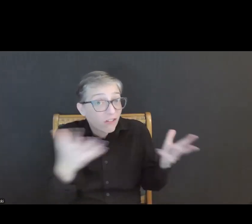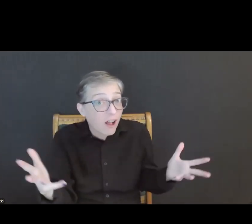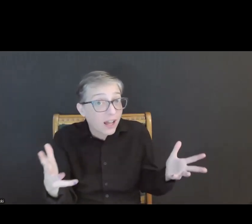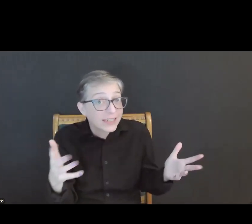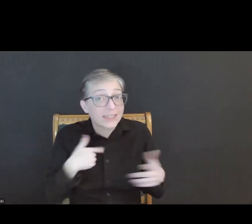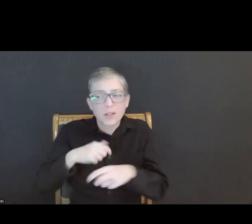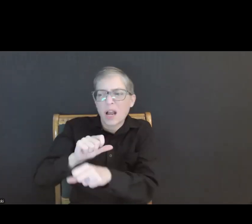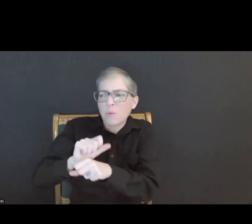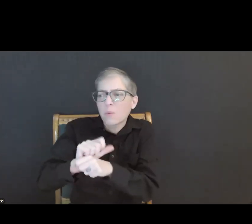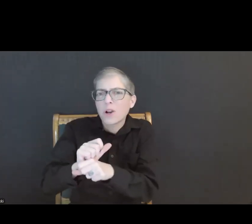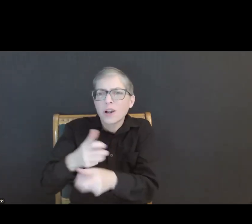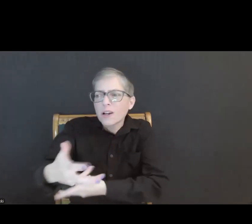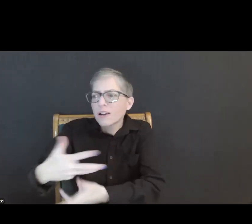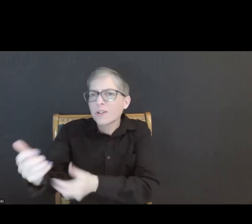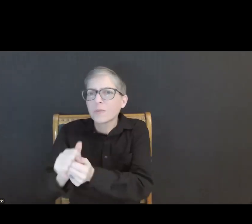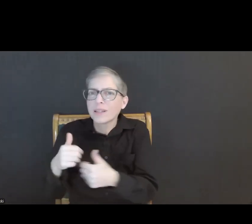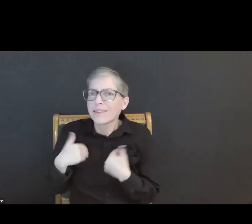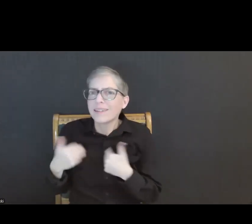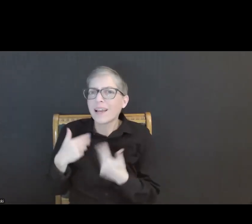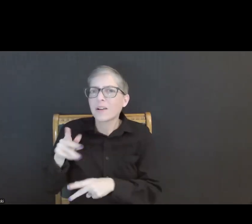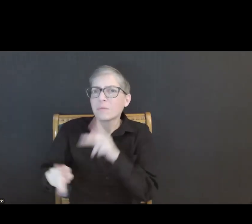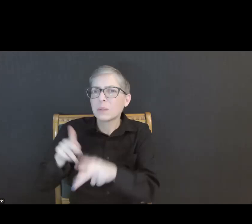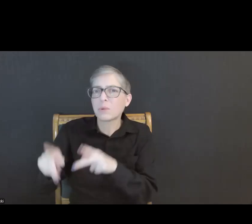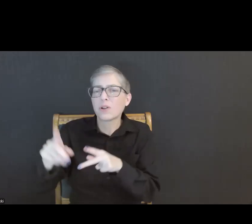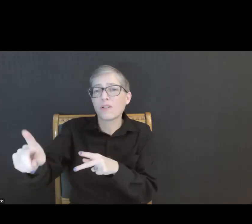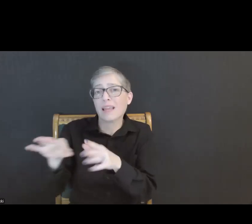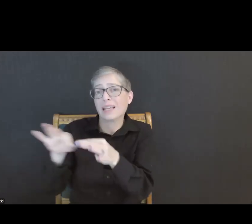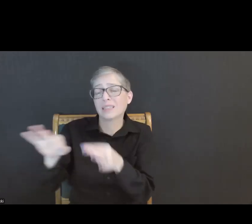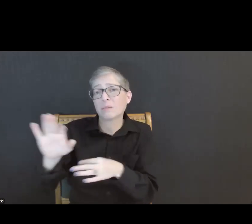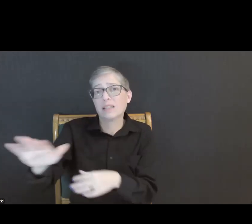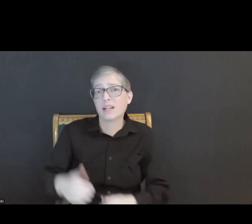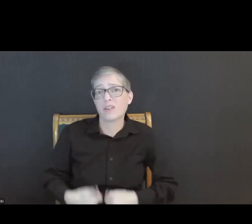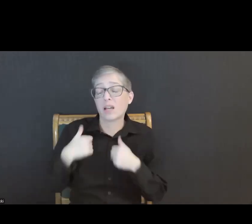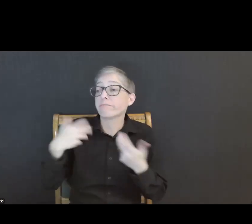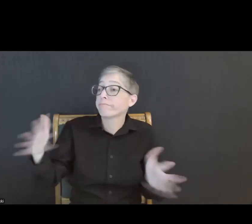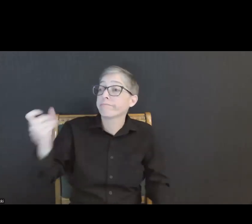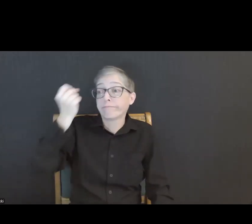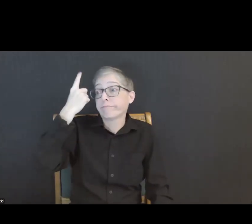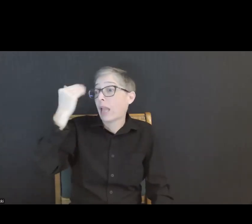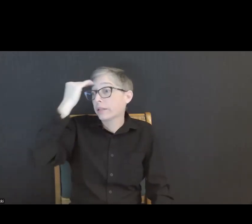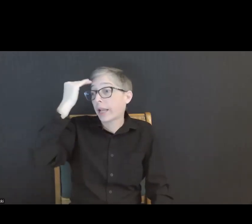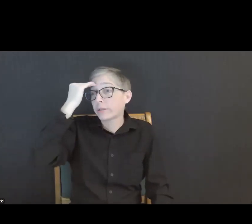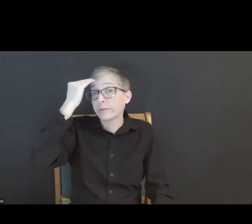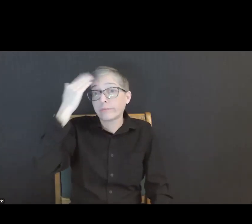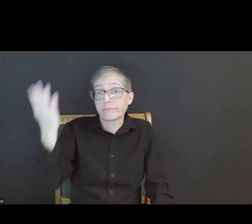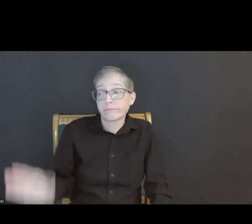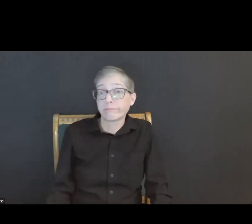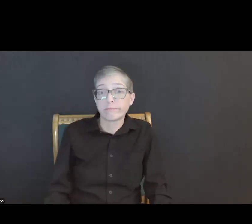stories about you know living that life I'm like bro I know you know and I can connect with them or